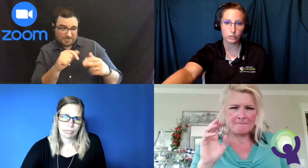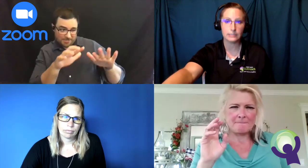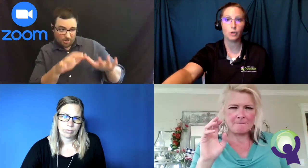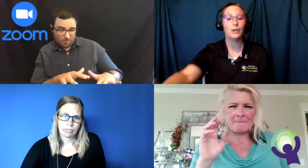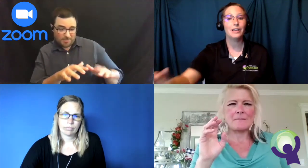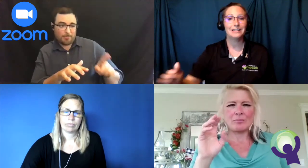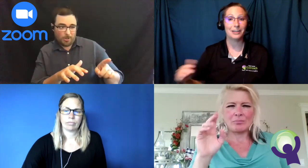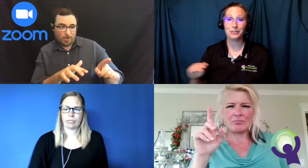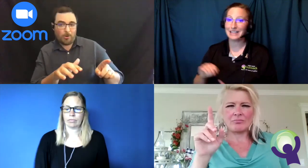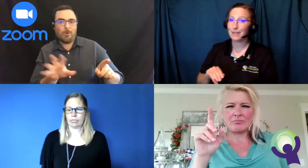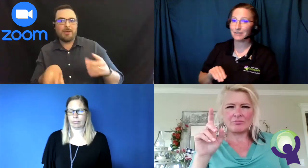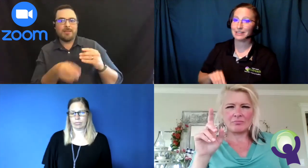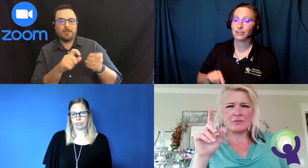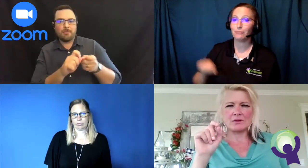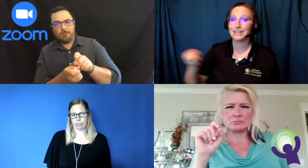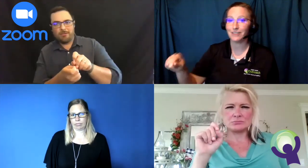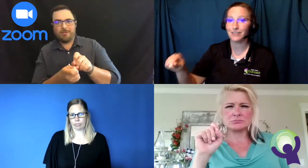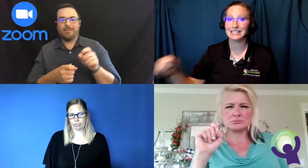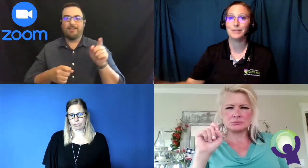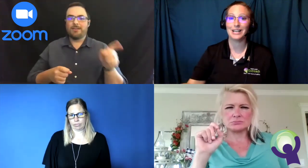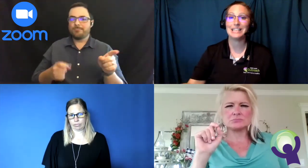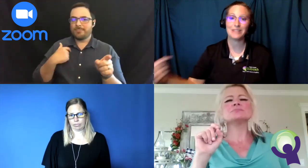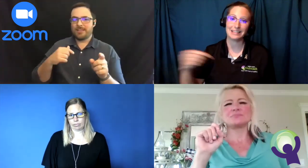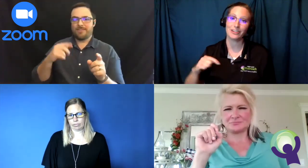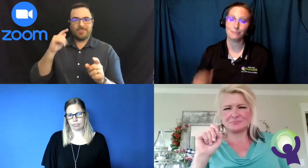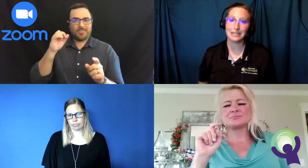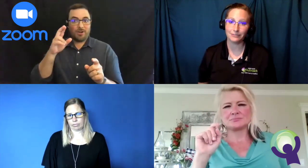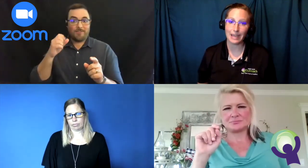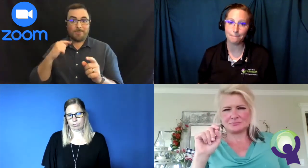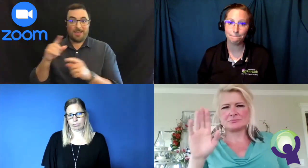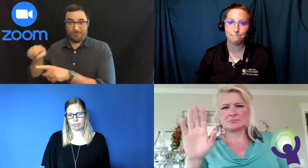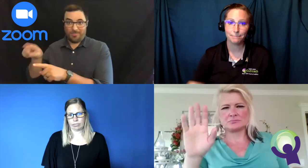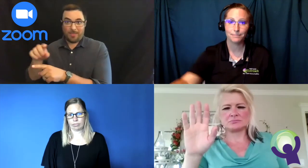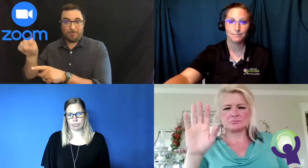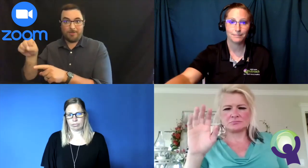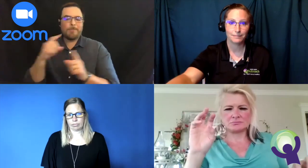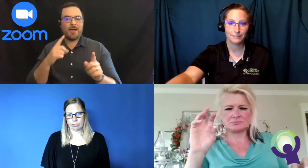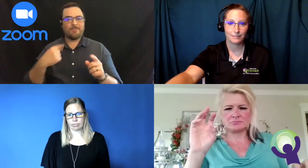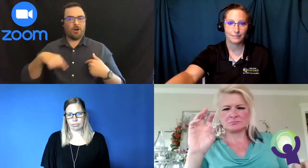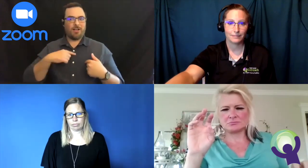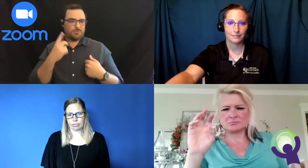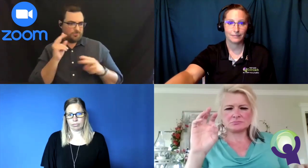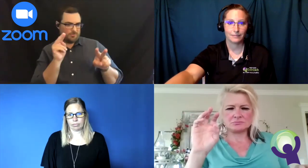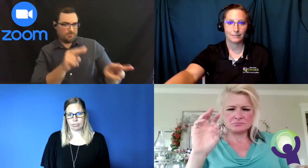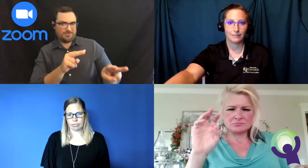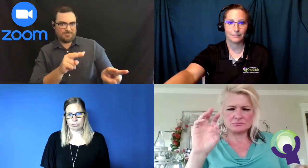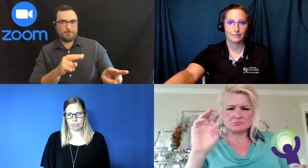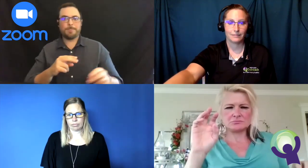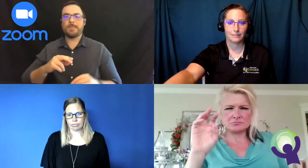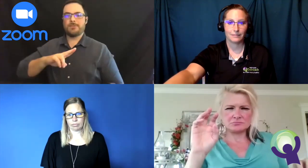so not only them having theory of mind of us but us having theory of mind of them. Heidi: I want to clarify that question to you